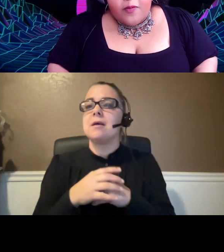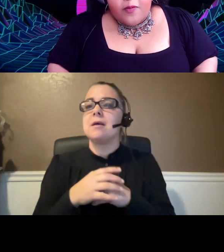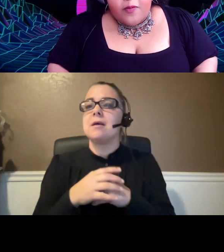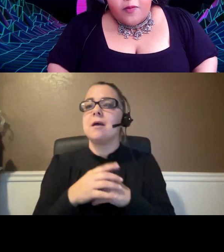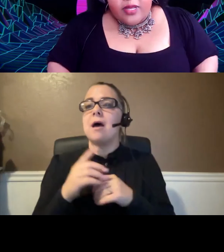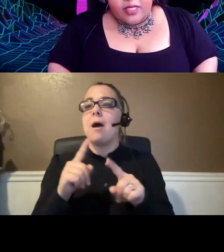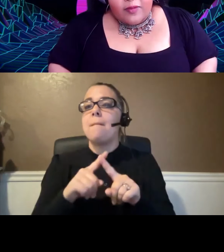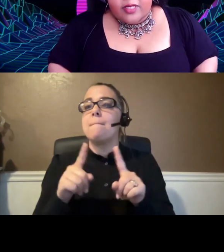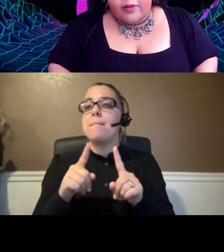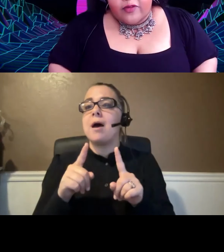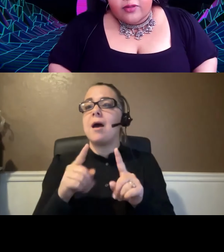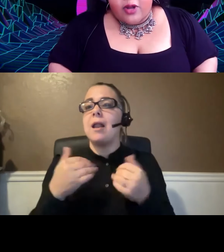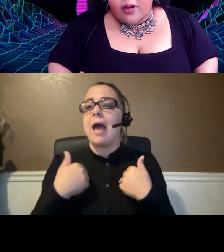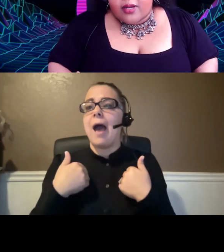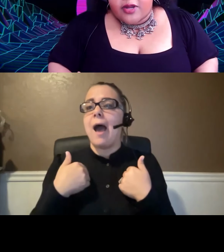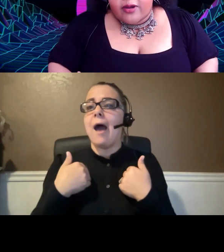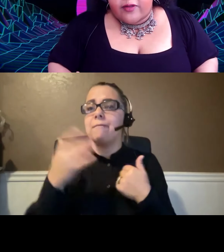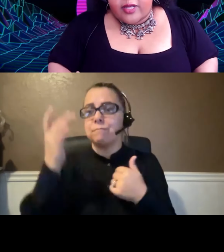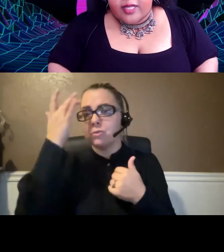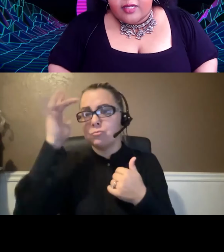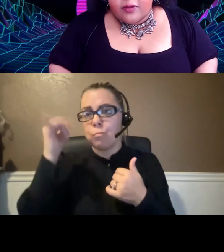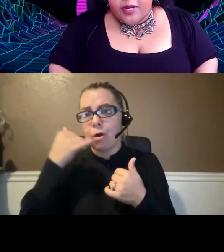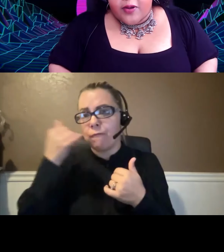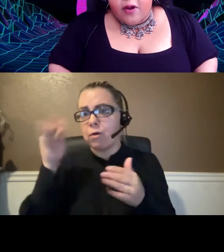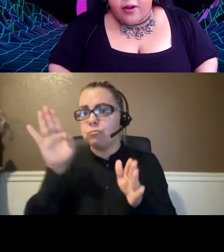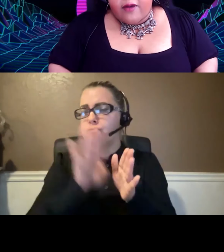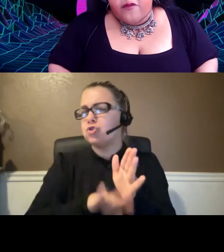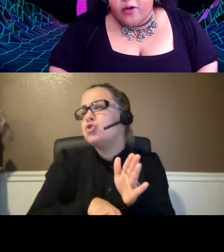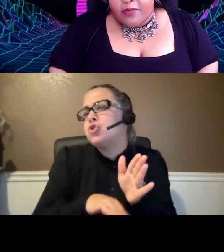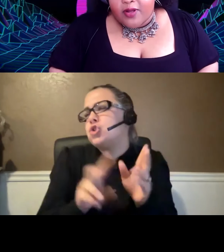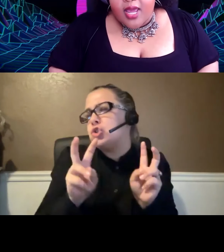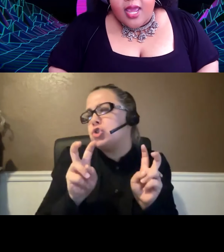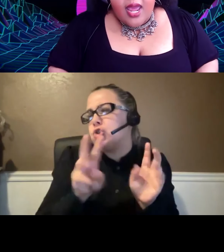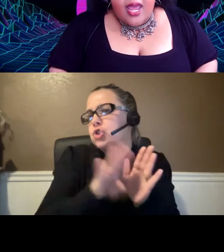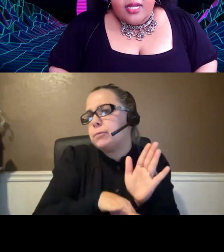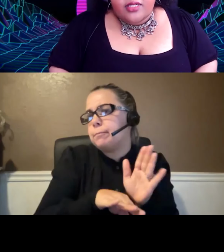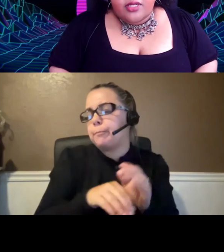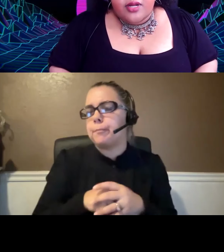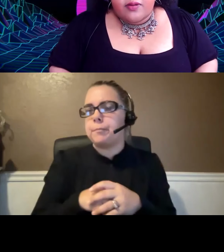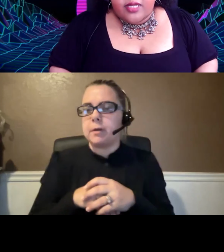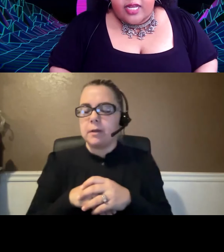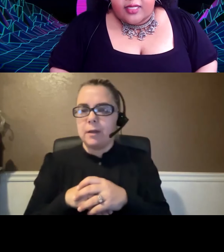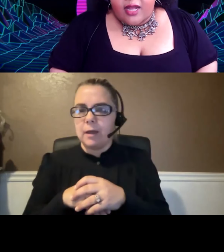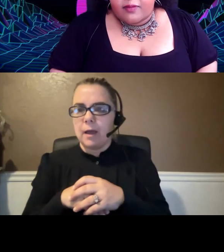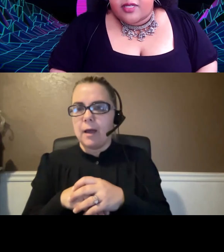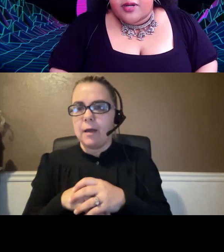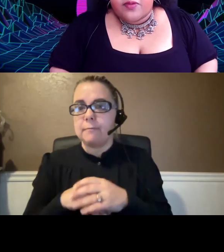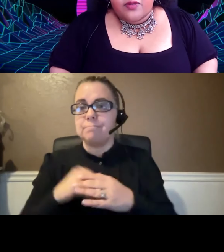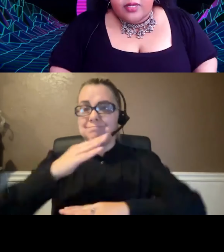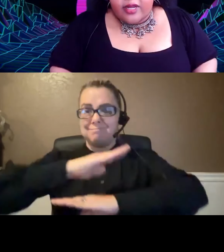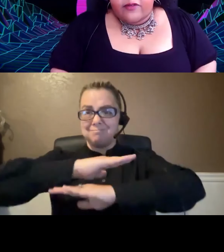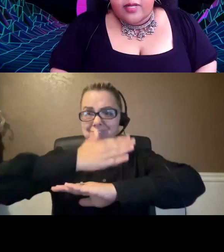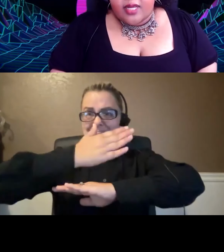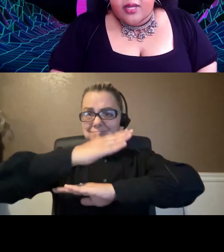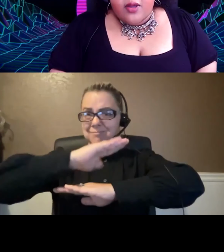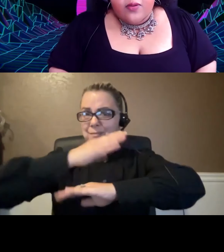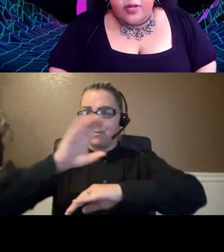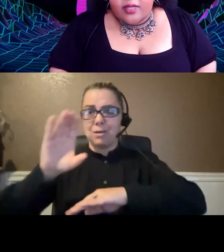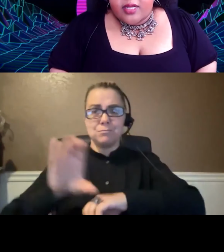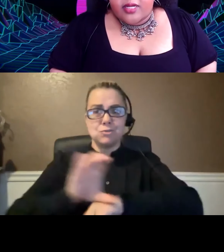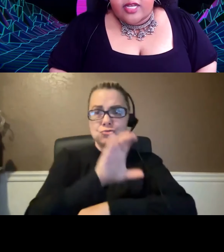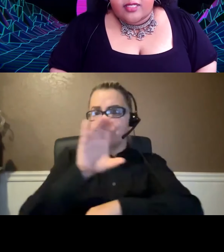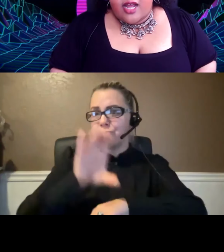mobile and smartphones are affordable. You can definitely get really good desktops